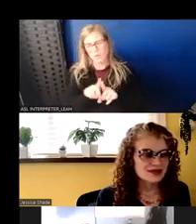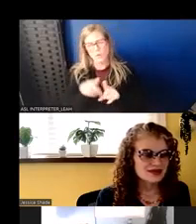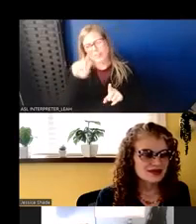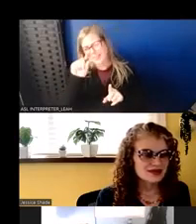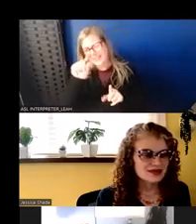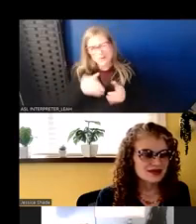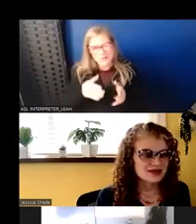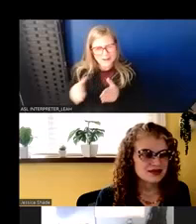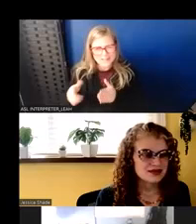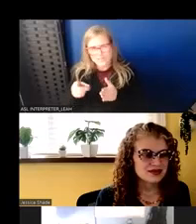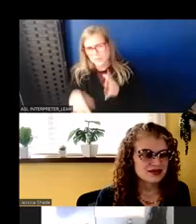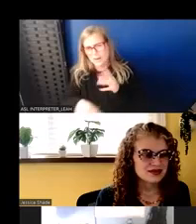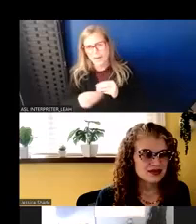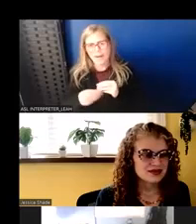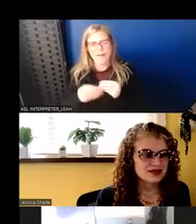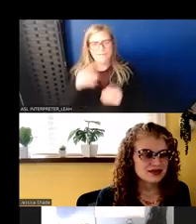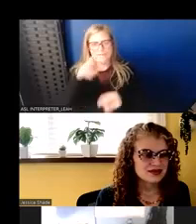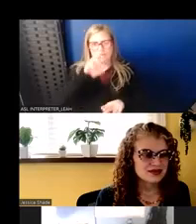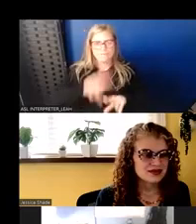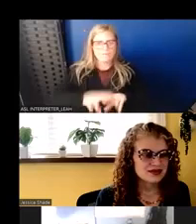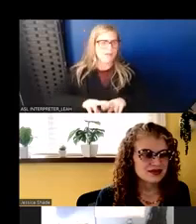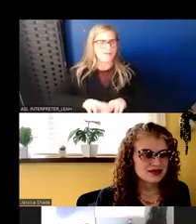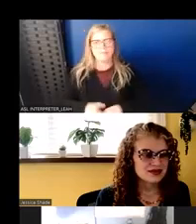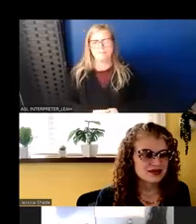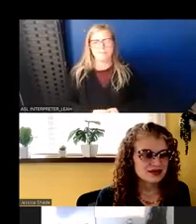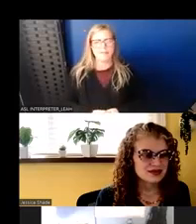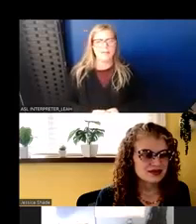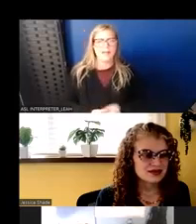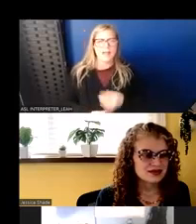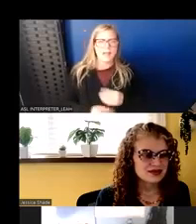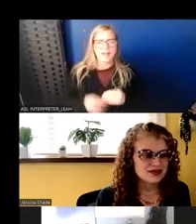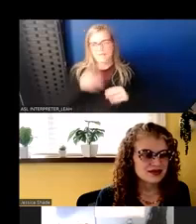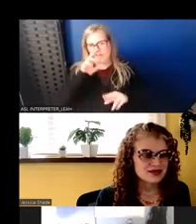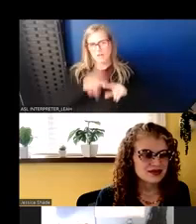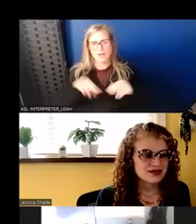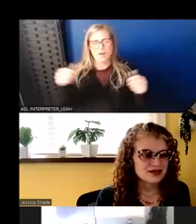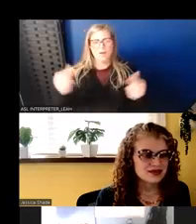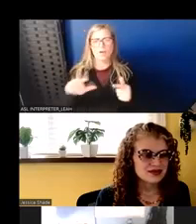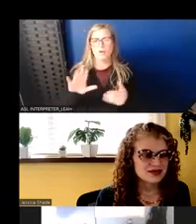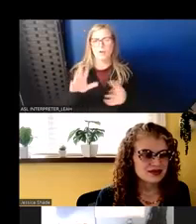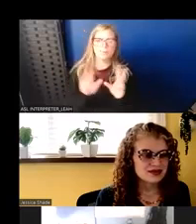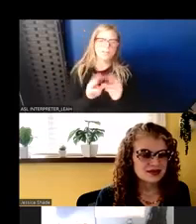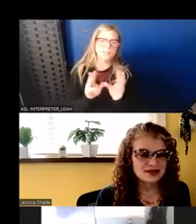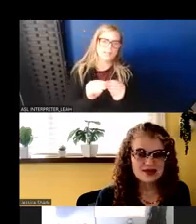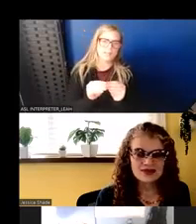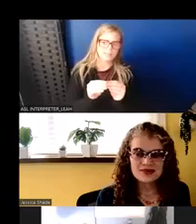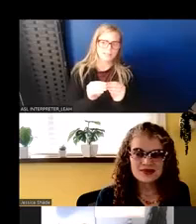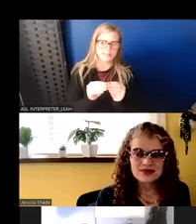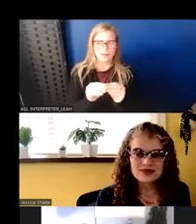fun into all of your meetings and creating opportunities for